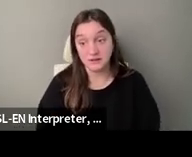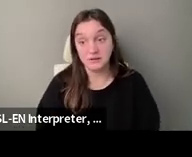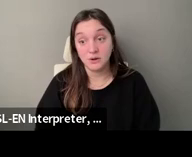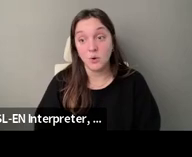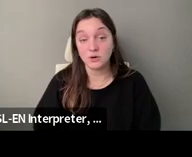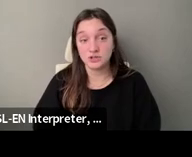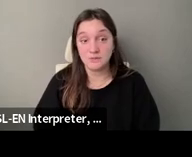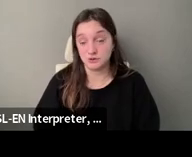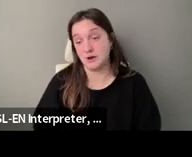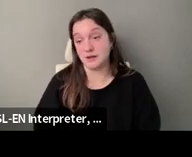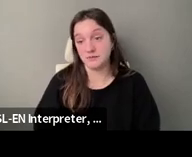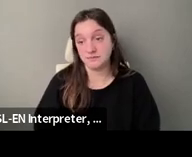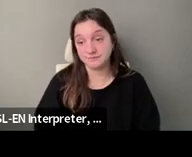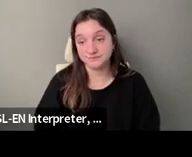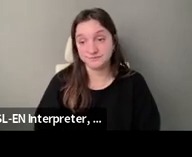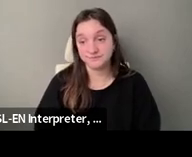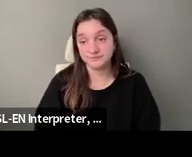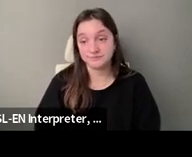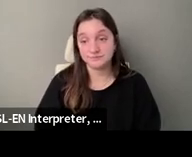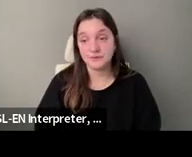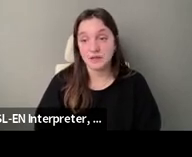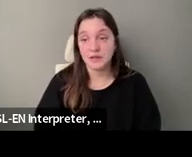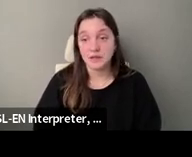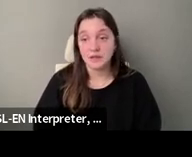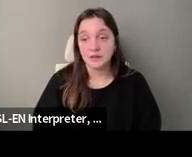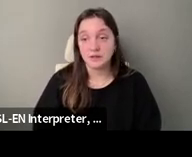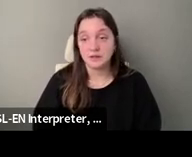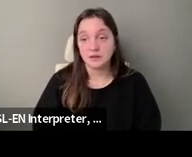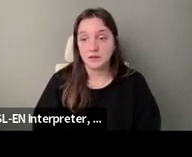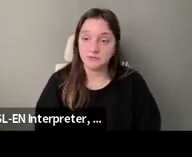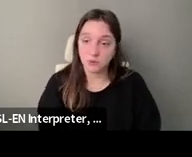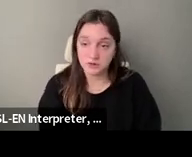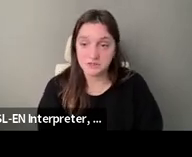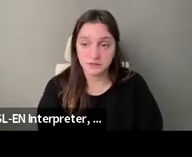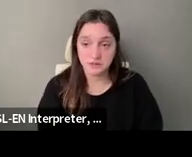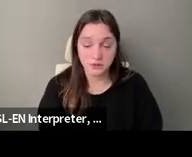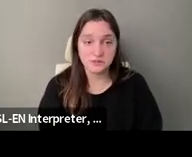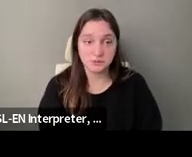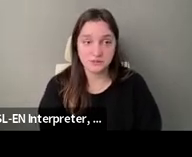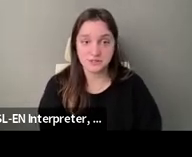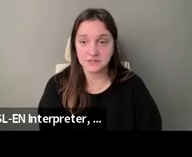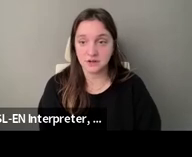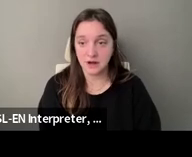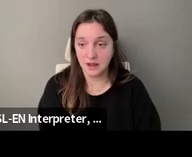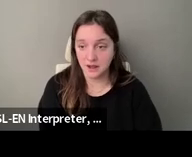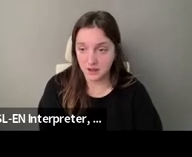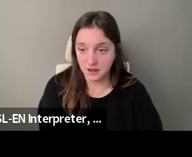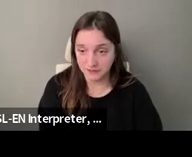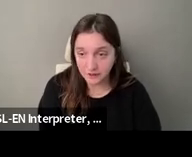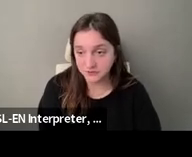learning, or job training. Of course, those resources are available to hearing